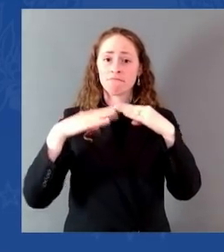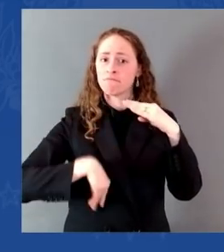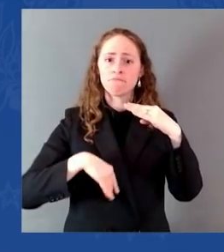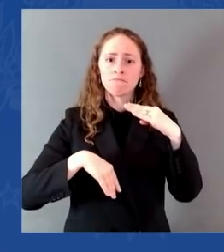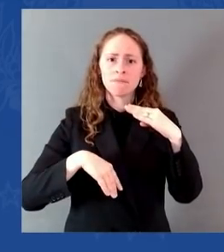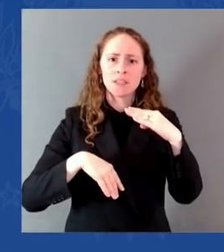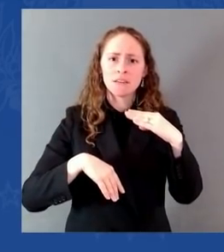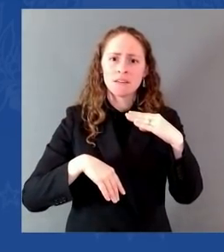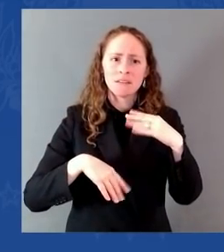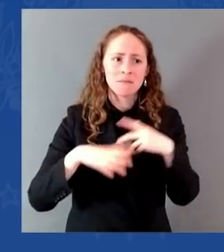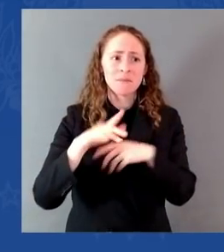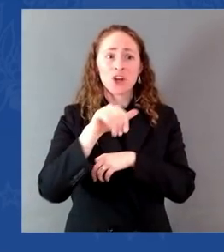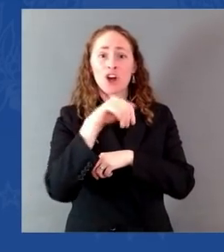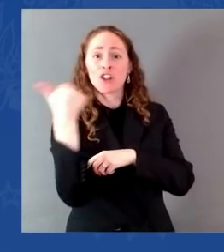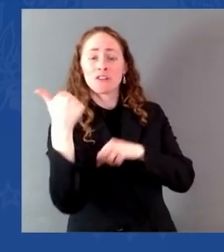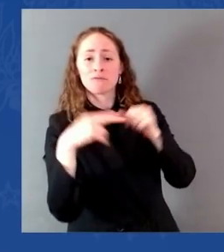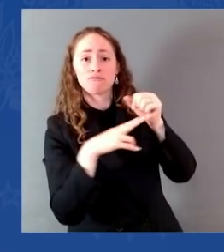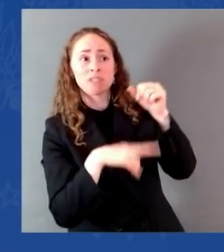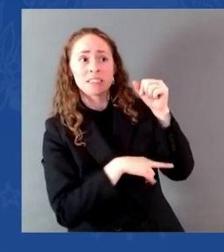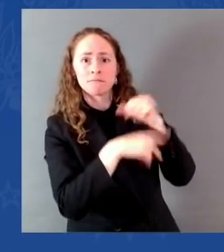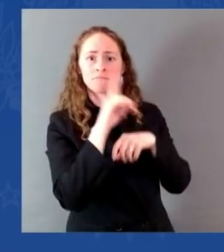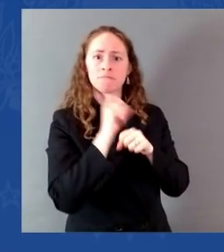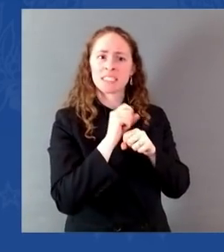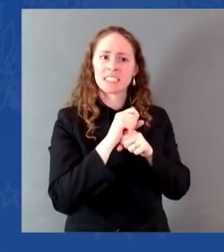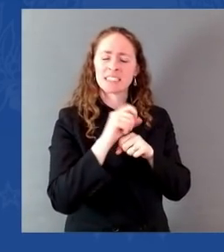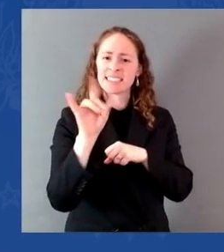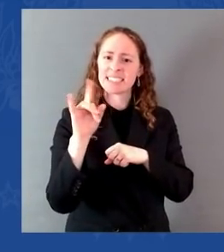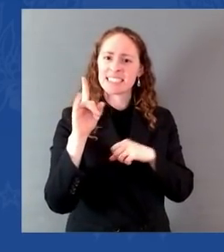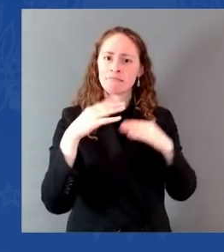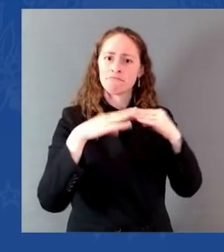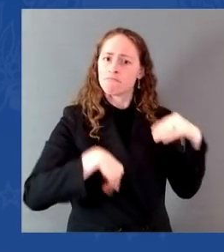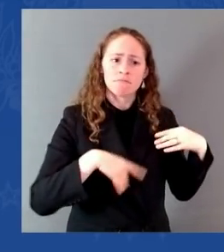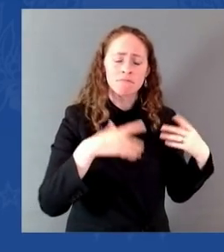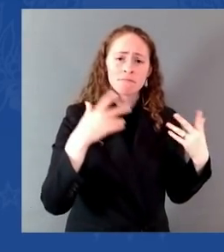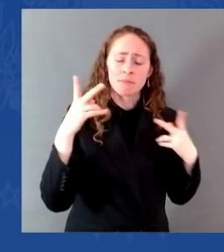and wasted time for 8,500 people who used to drive it every single day.